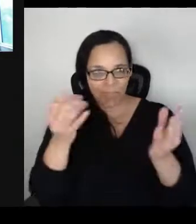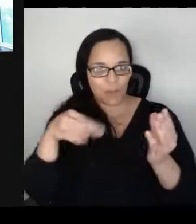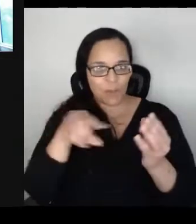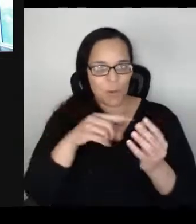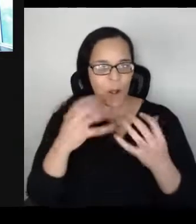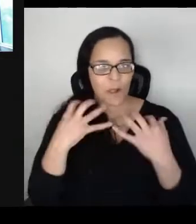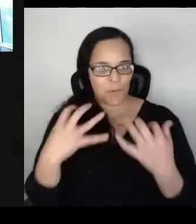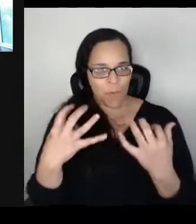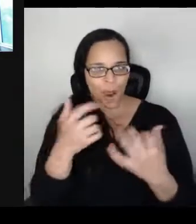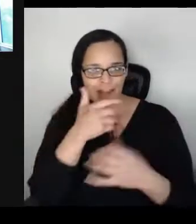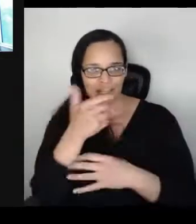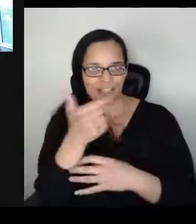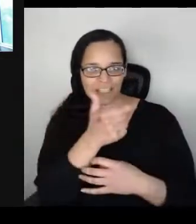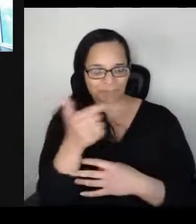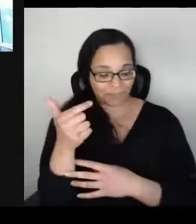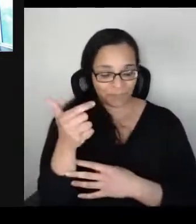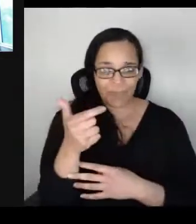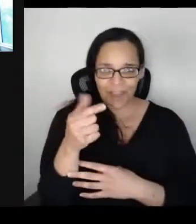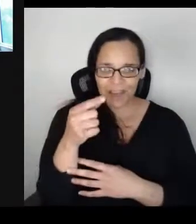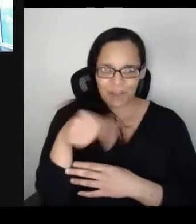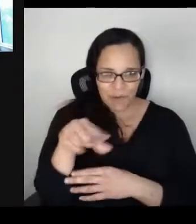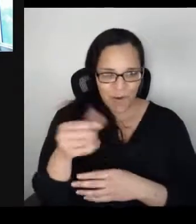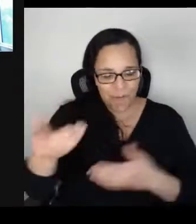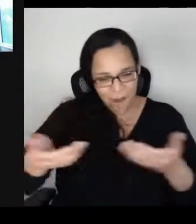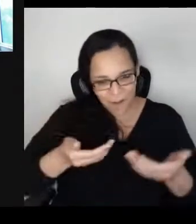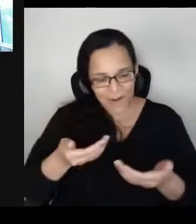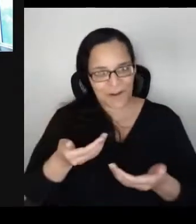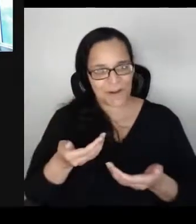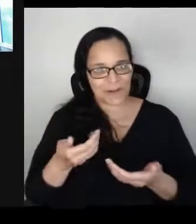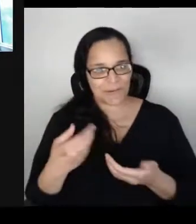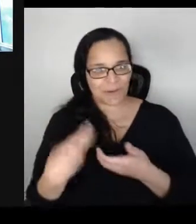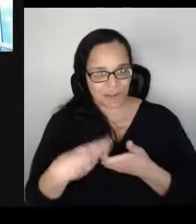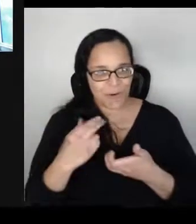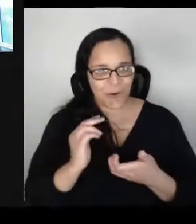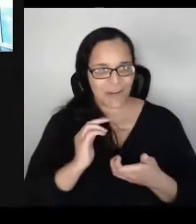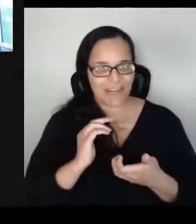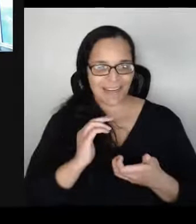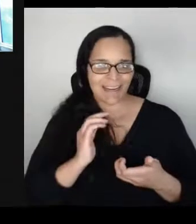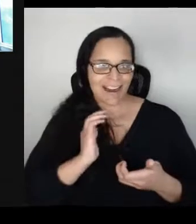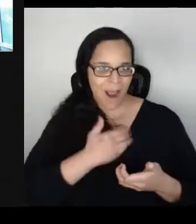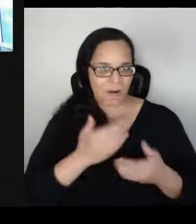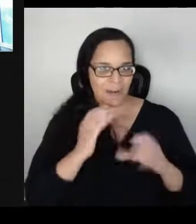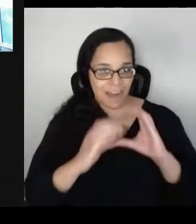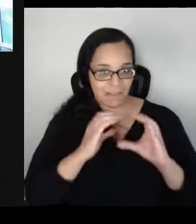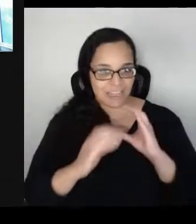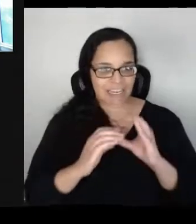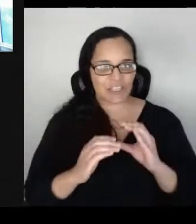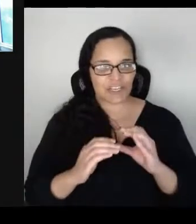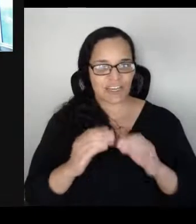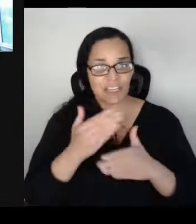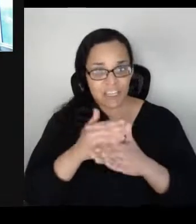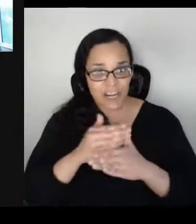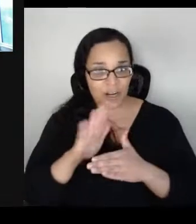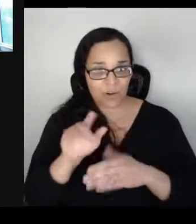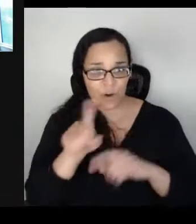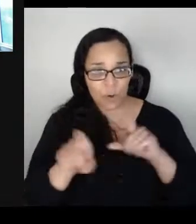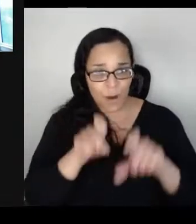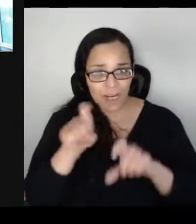that you are also welcome to submit your questions. So please put your questions in the chat